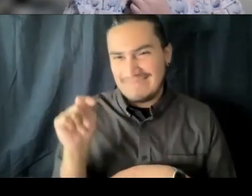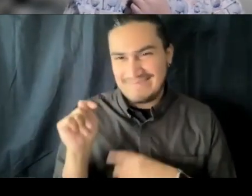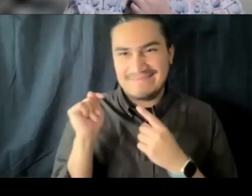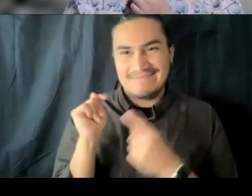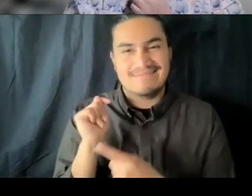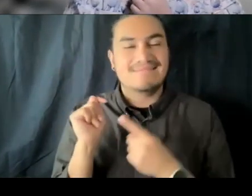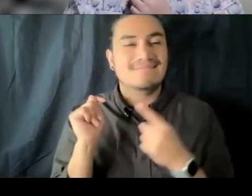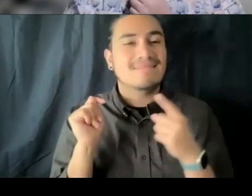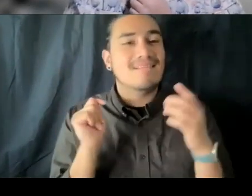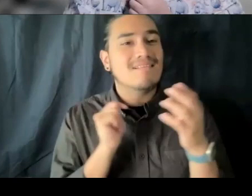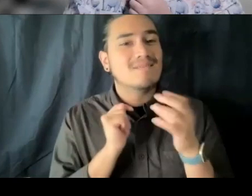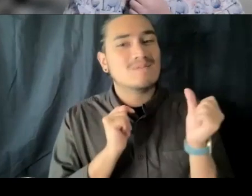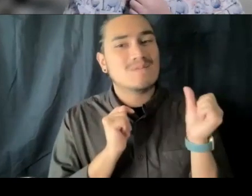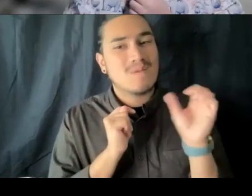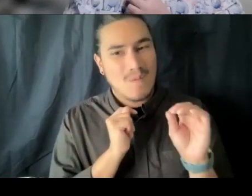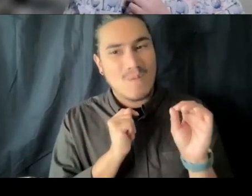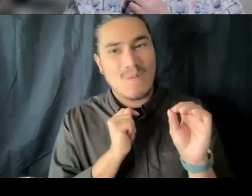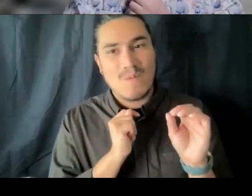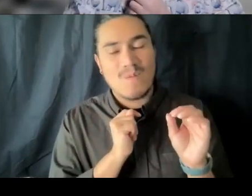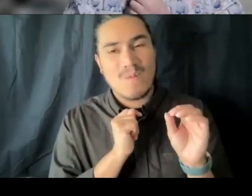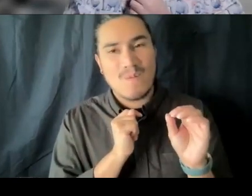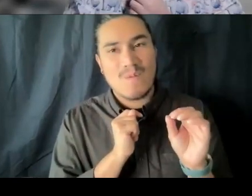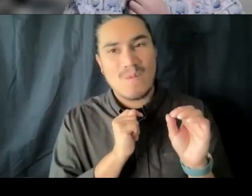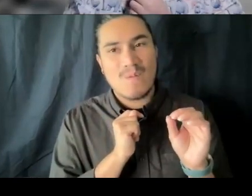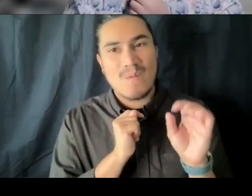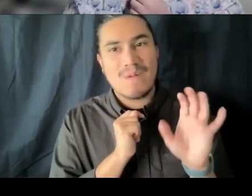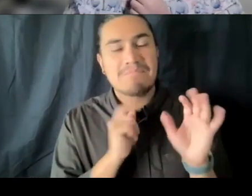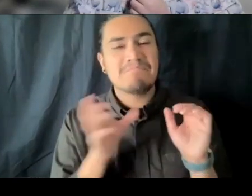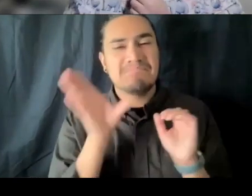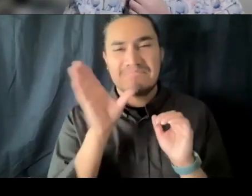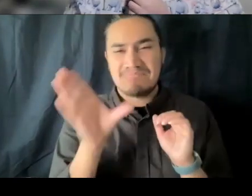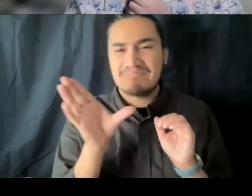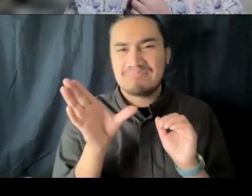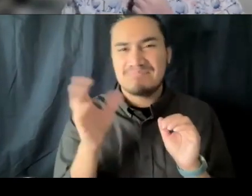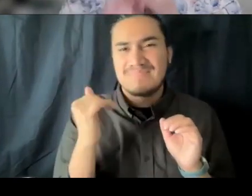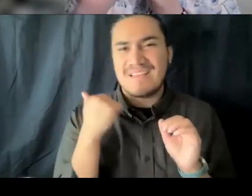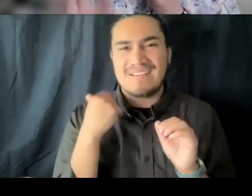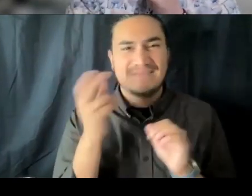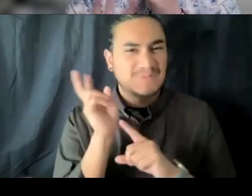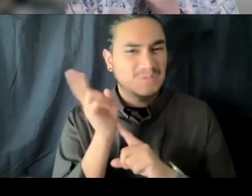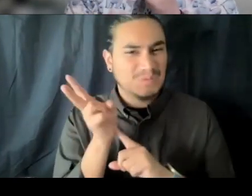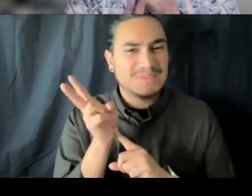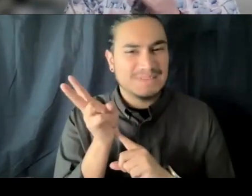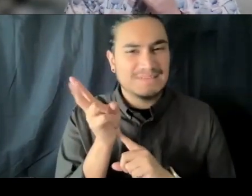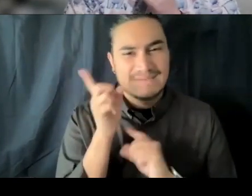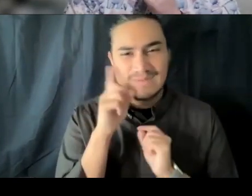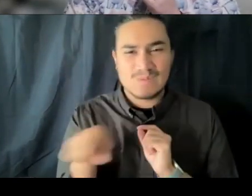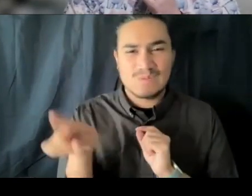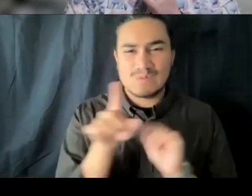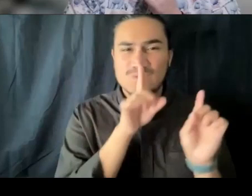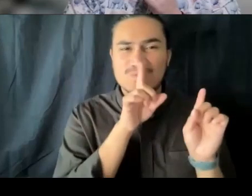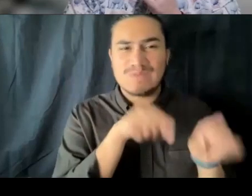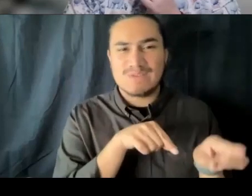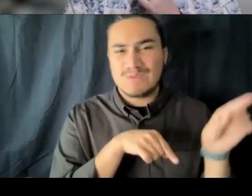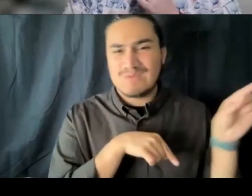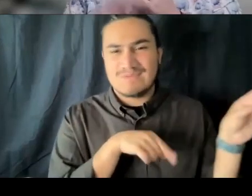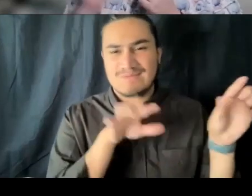And so we're gonna take like two minutes for y'all to answer this question in the chat.